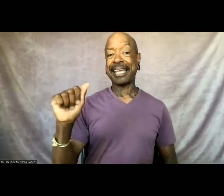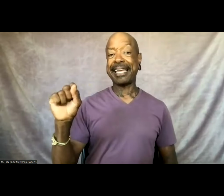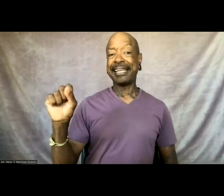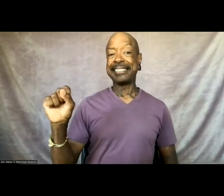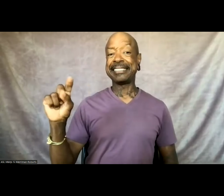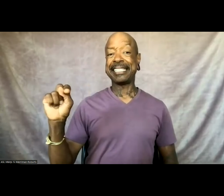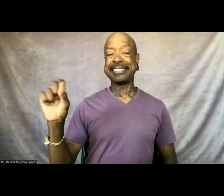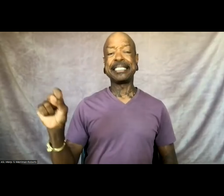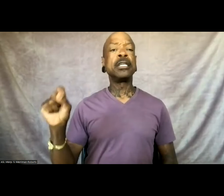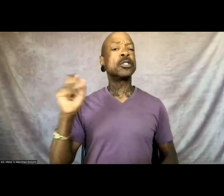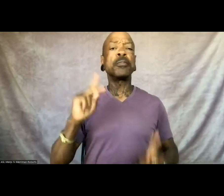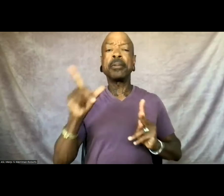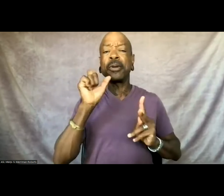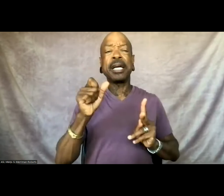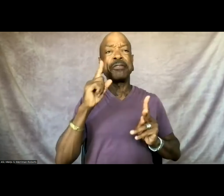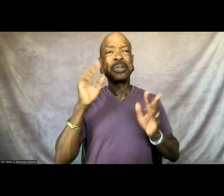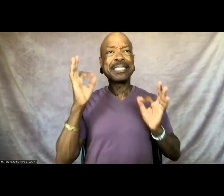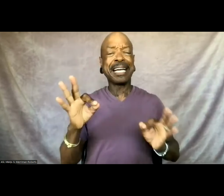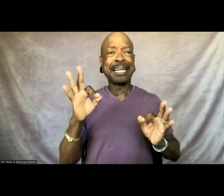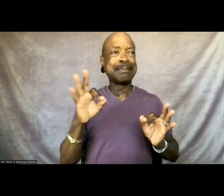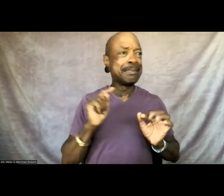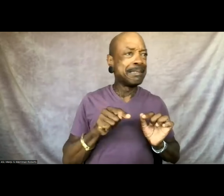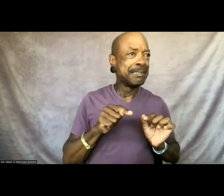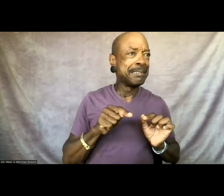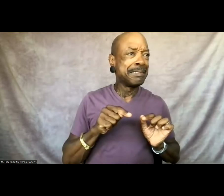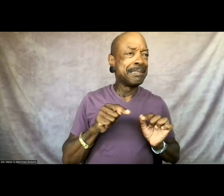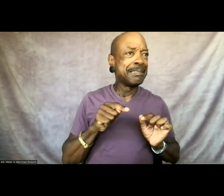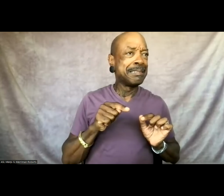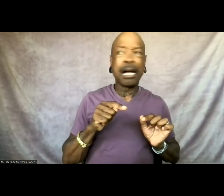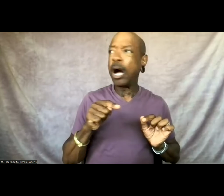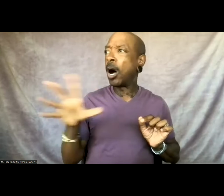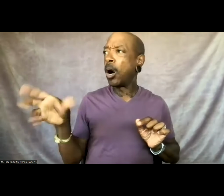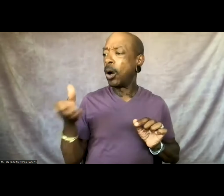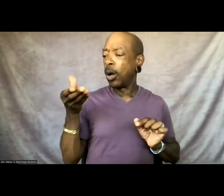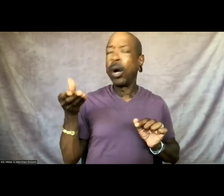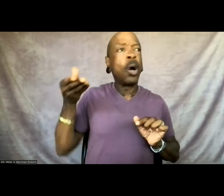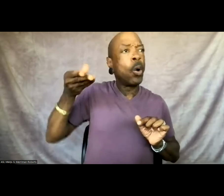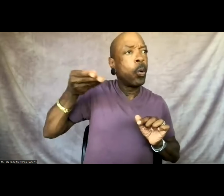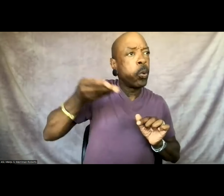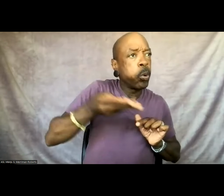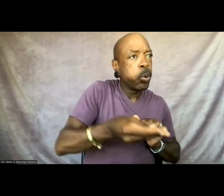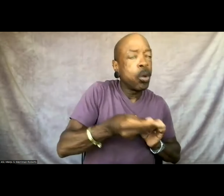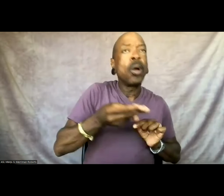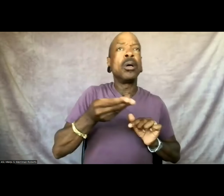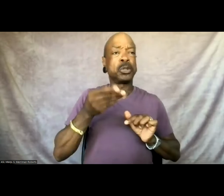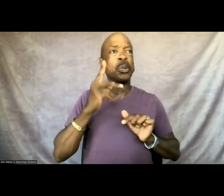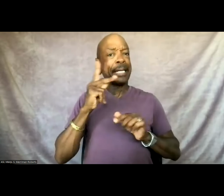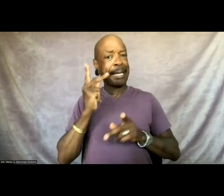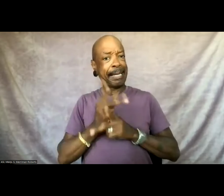can take advantage of the fact that you can now have more than $2,000 in assets. So folks don't have to make the